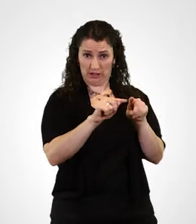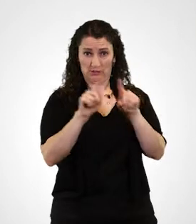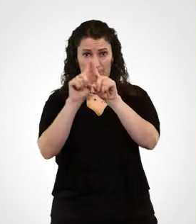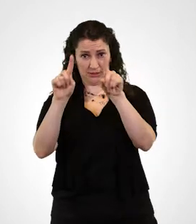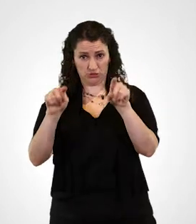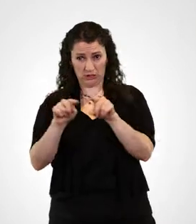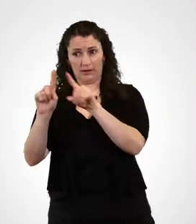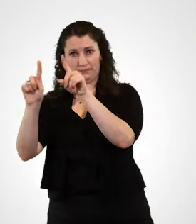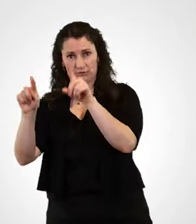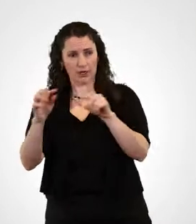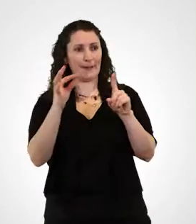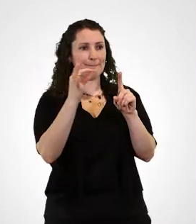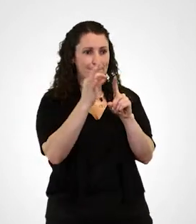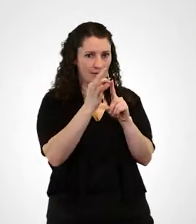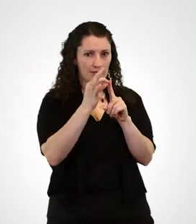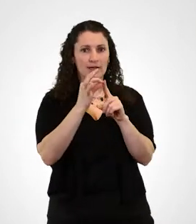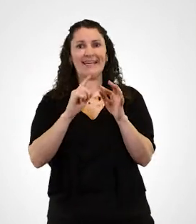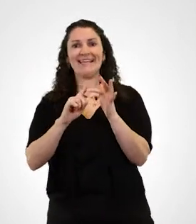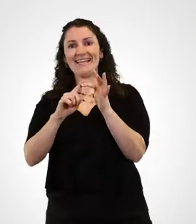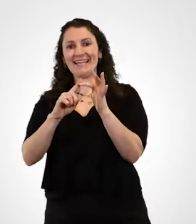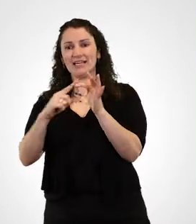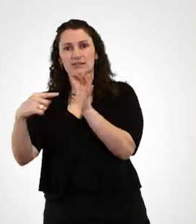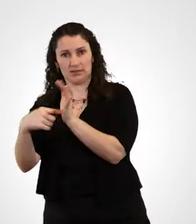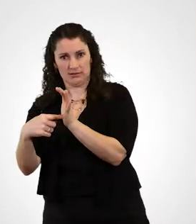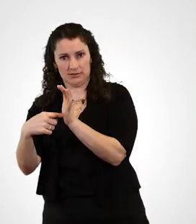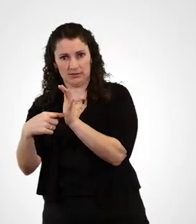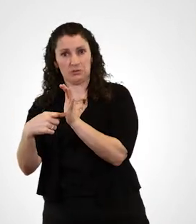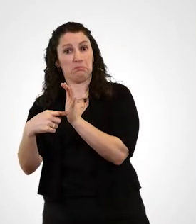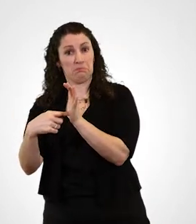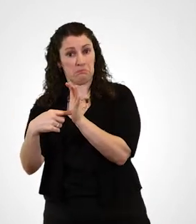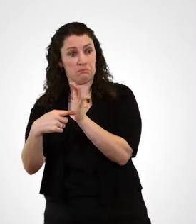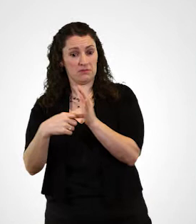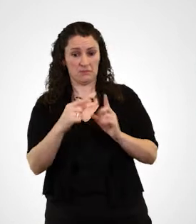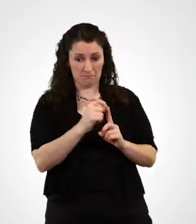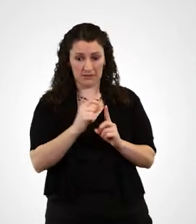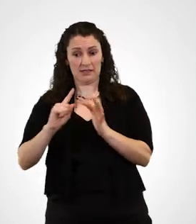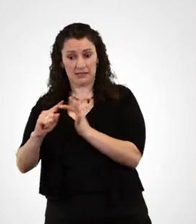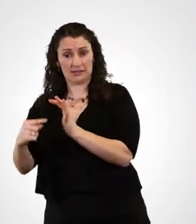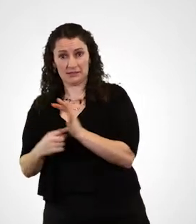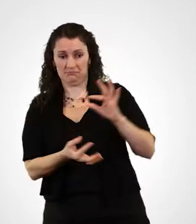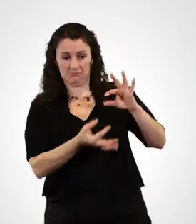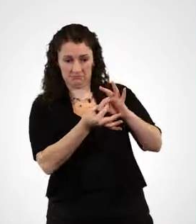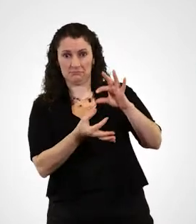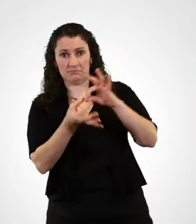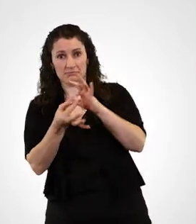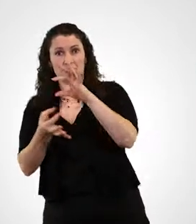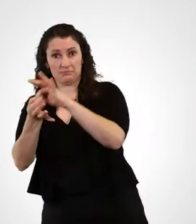and this gives us a one-to-one correspondence so that if there are orthographies in the word they're trying to blend